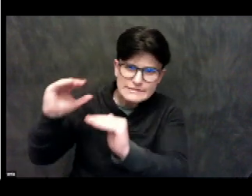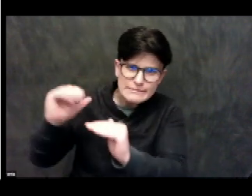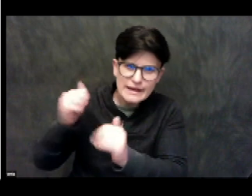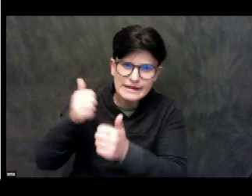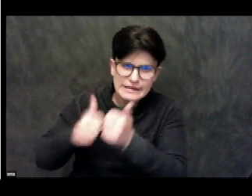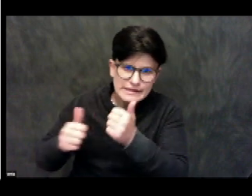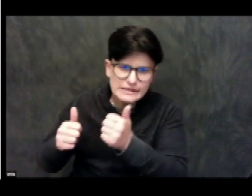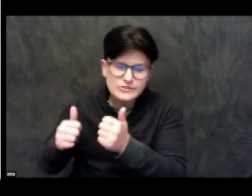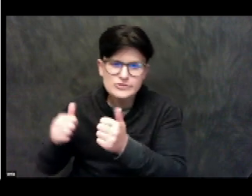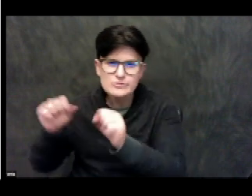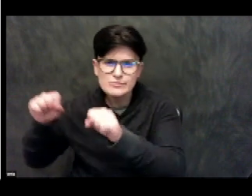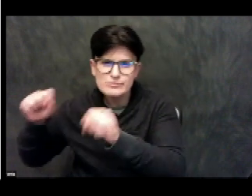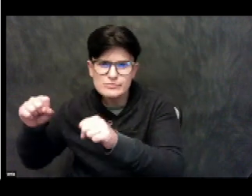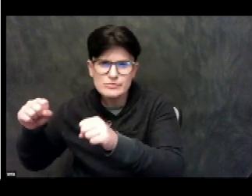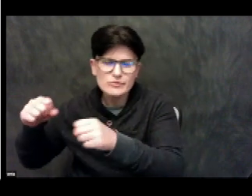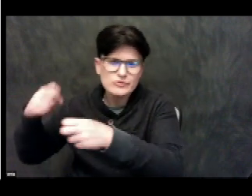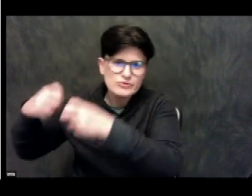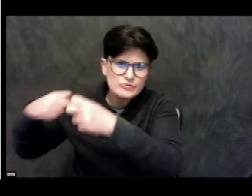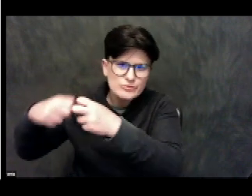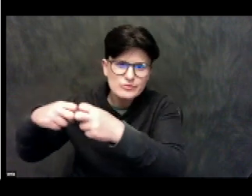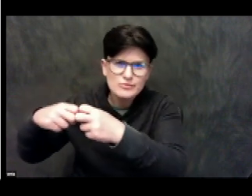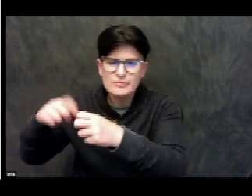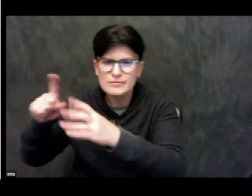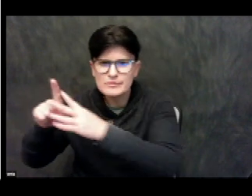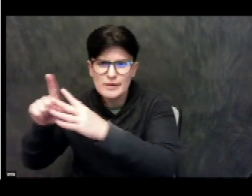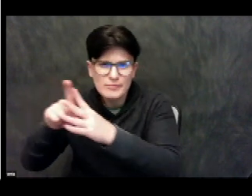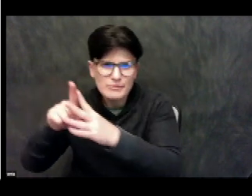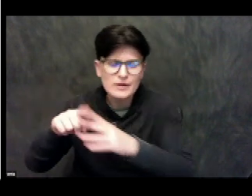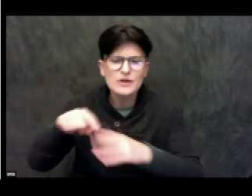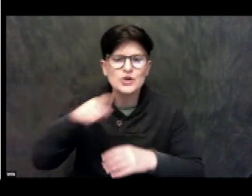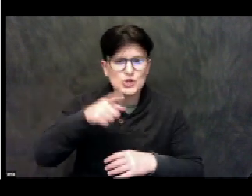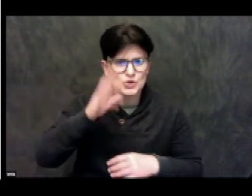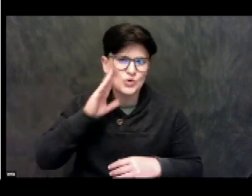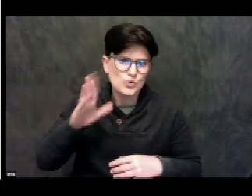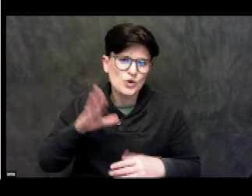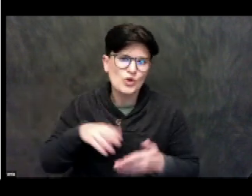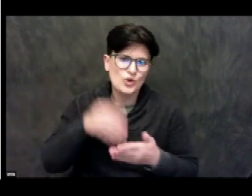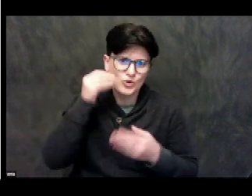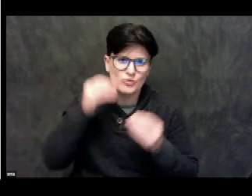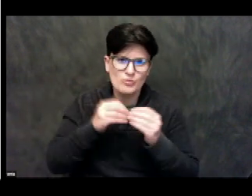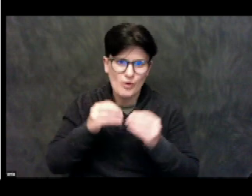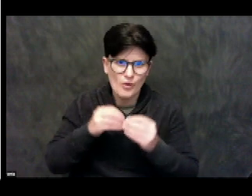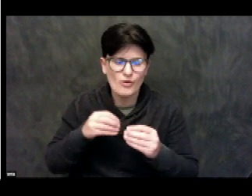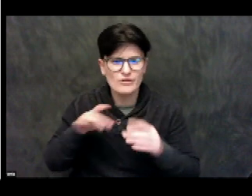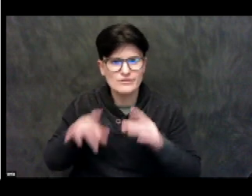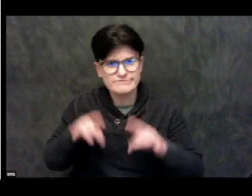but I've learned so many more along the way. You will continue to learn along the way as well. I can move forward from this,